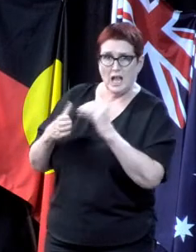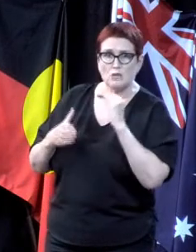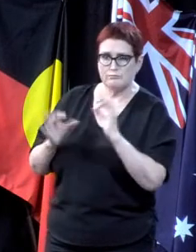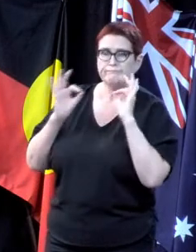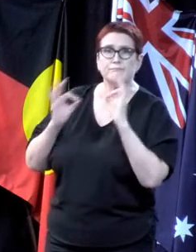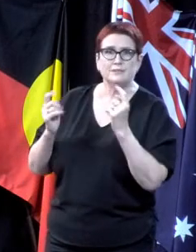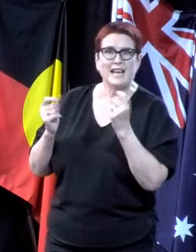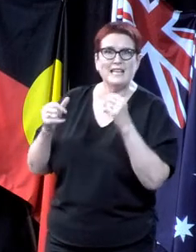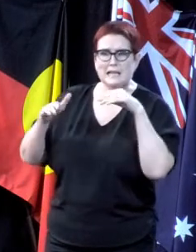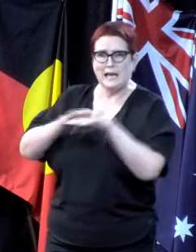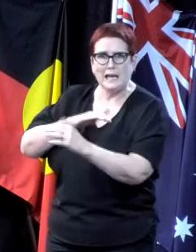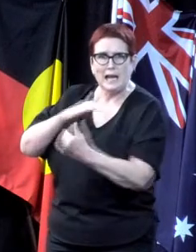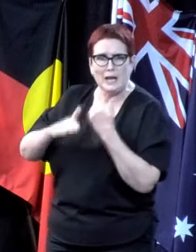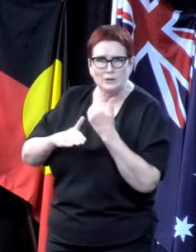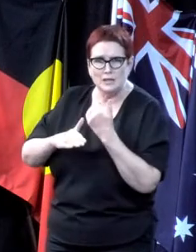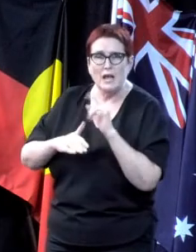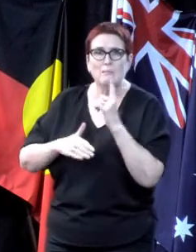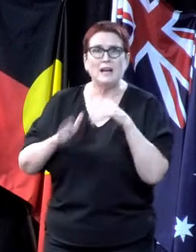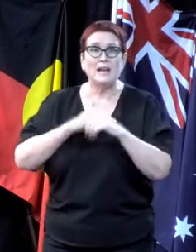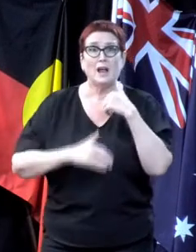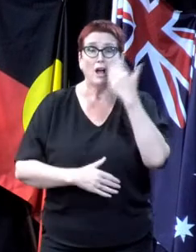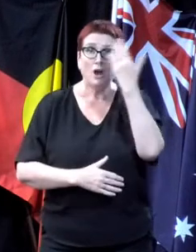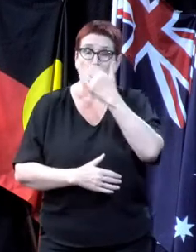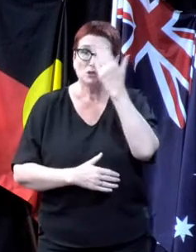secondary school, students traditionally travel from classroom to classroom